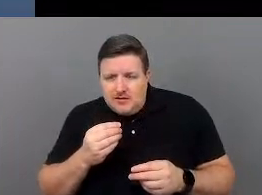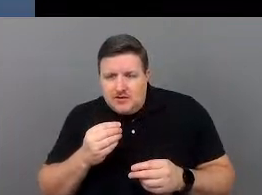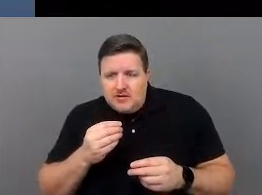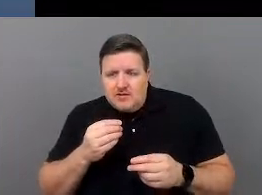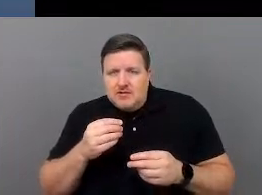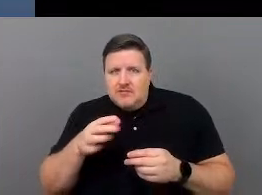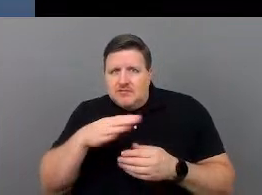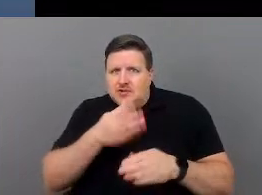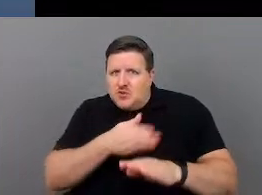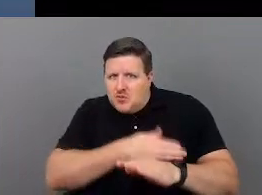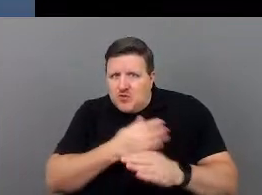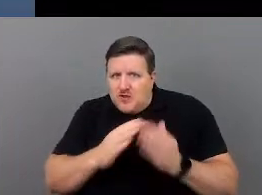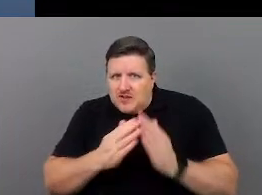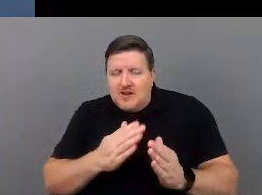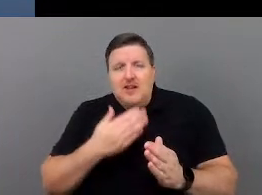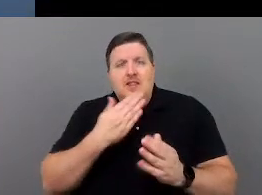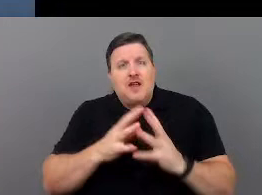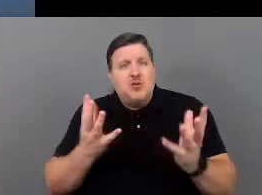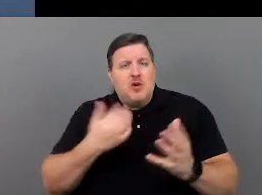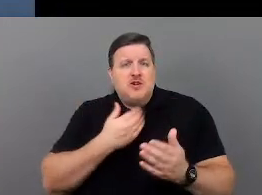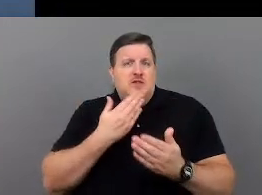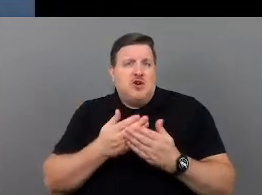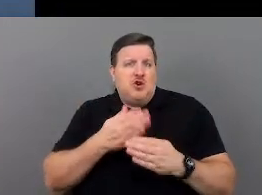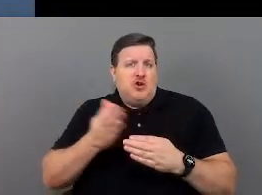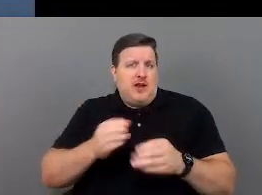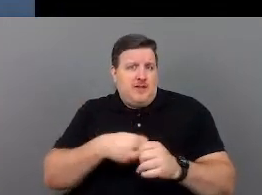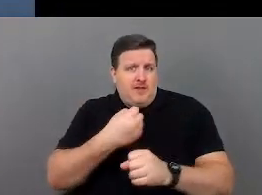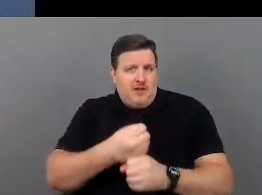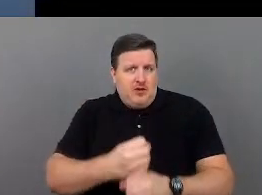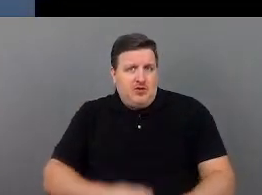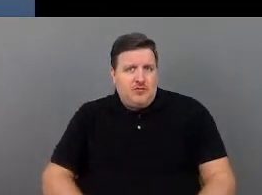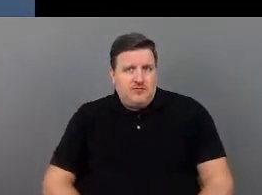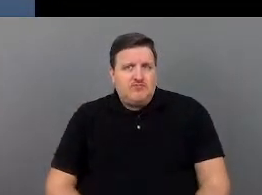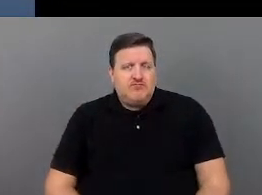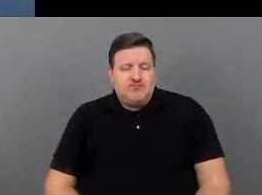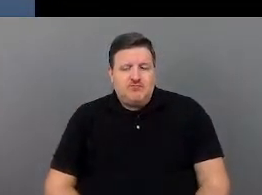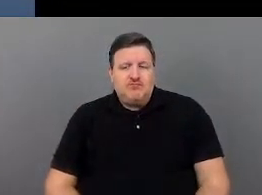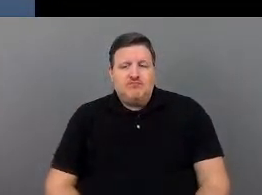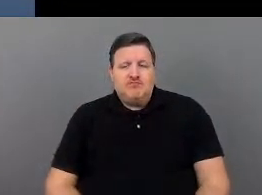SPEAKER 67 IS TANISHA GIBSON.